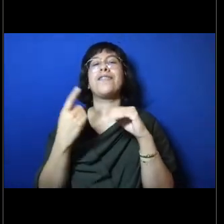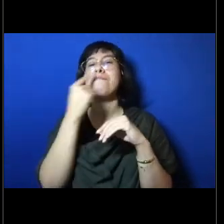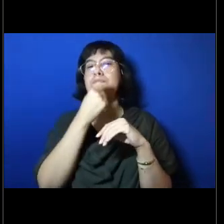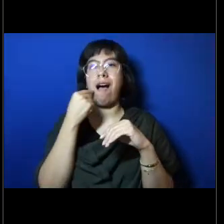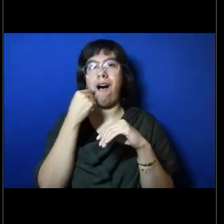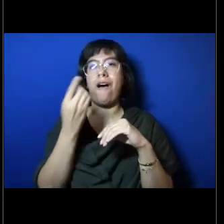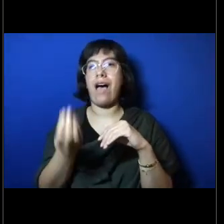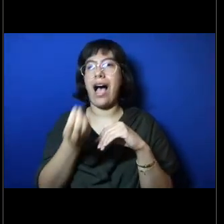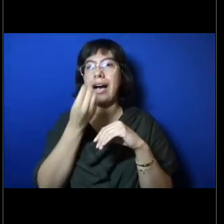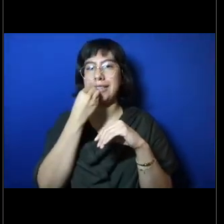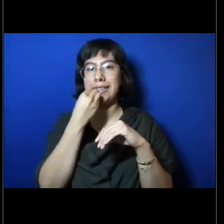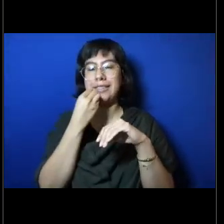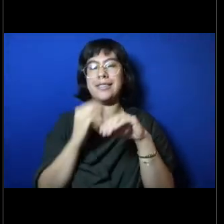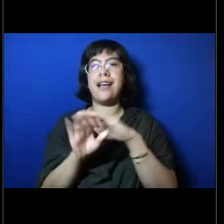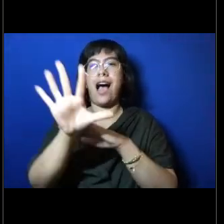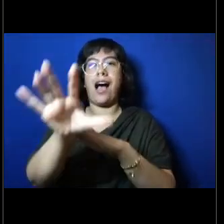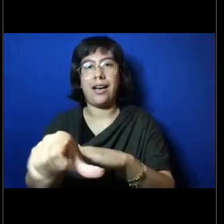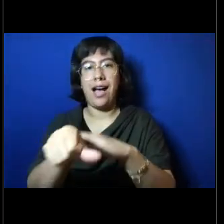they'll then start eating away at it.